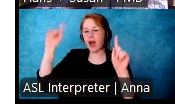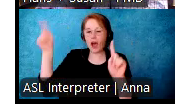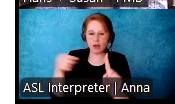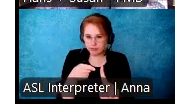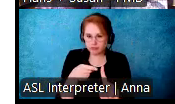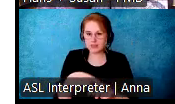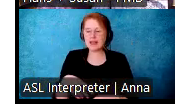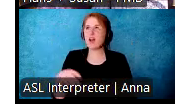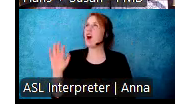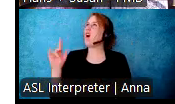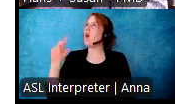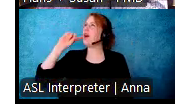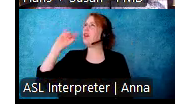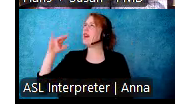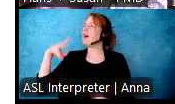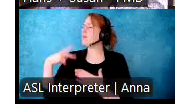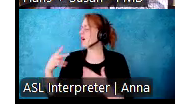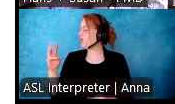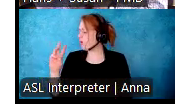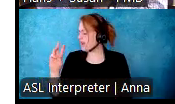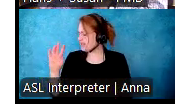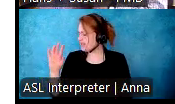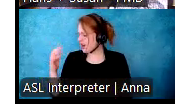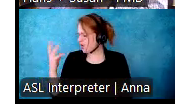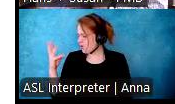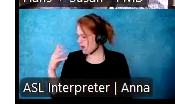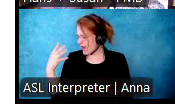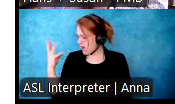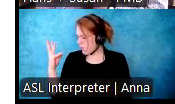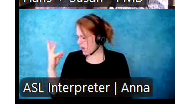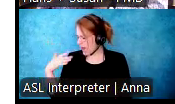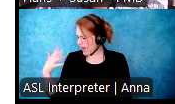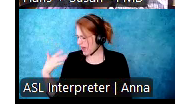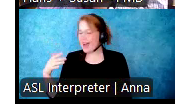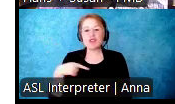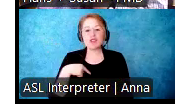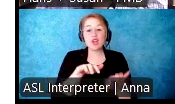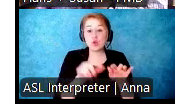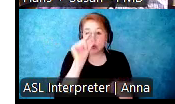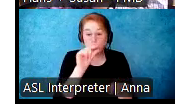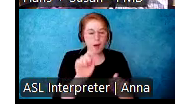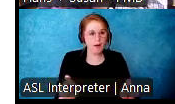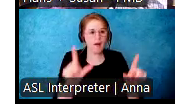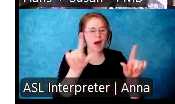It was WisCaregiver and it fills in the Google search. The Bing search fills in WisCaregiver Careers.